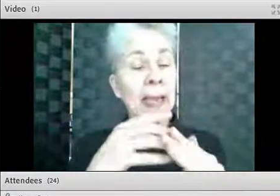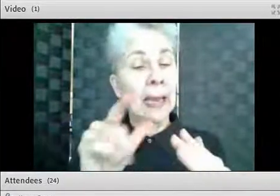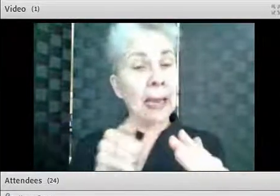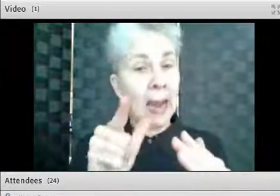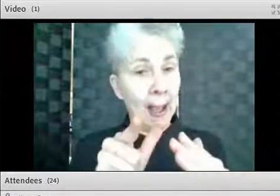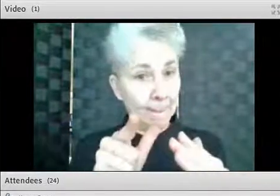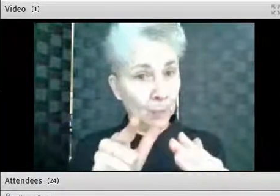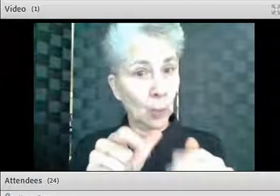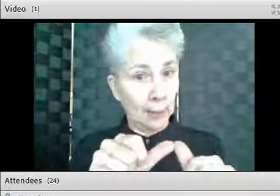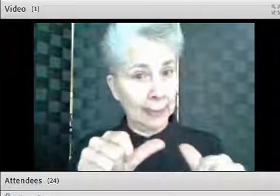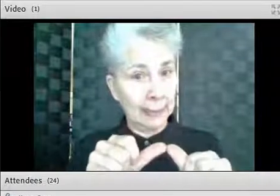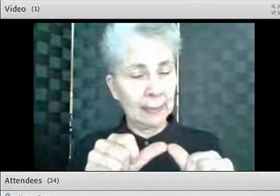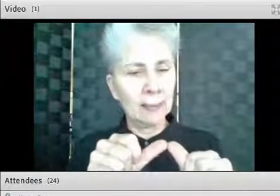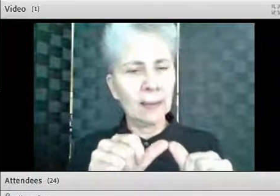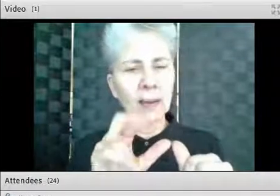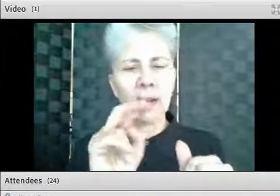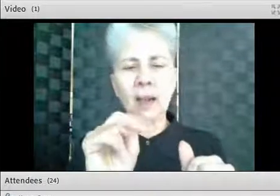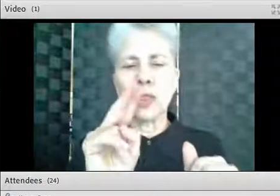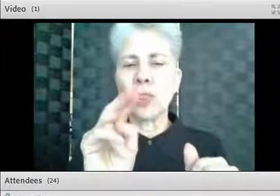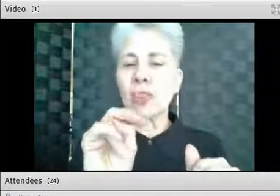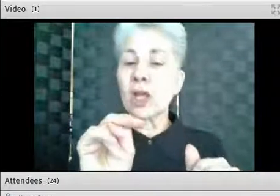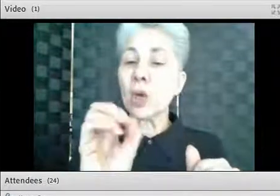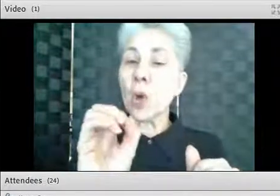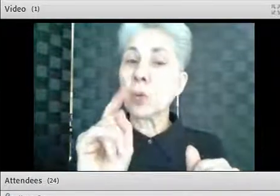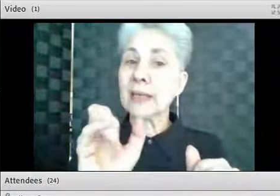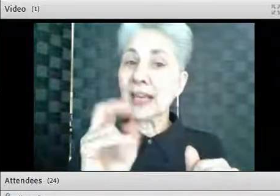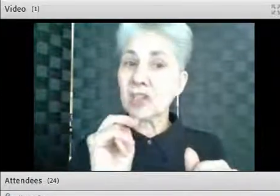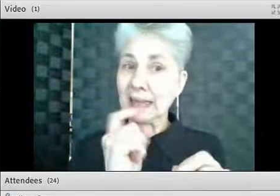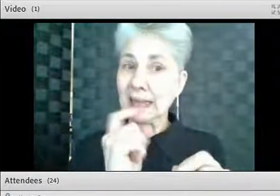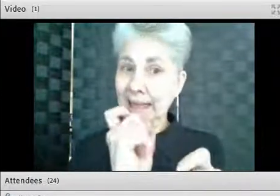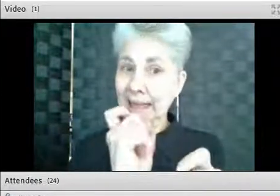that notation that's assigned to represent a concept